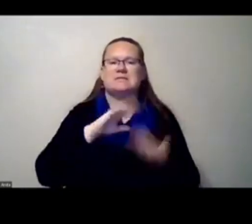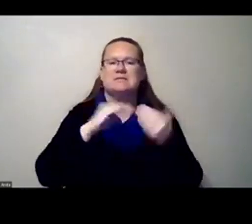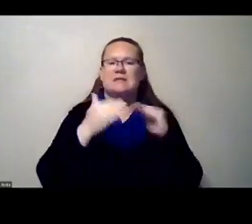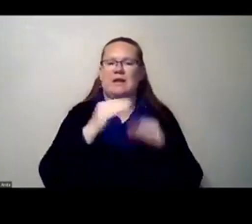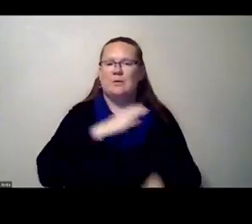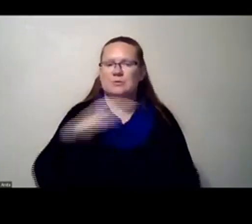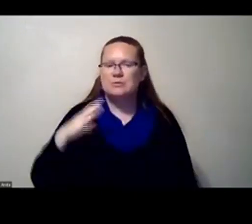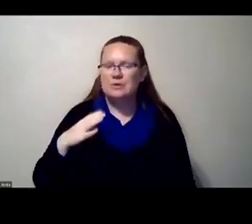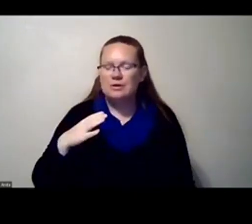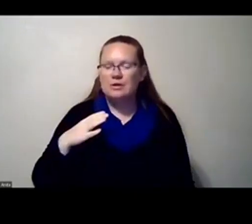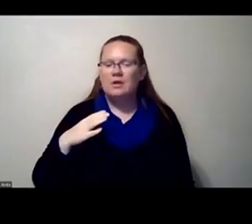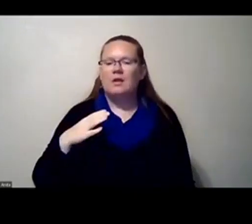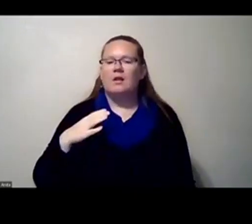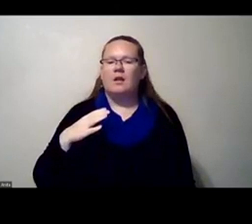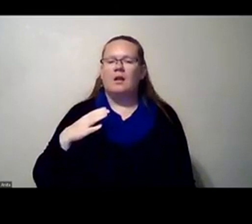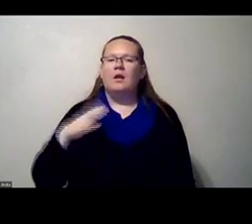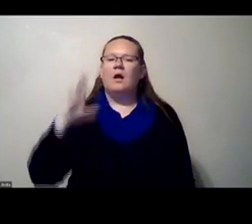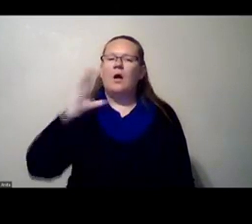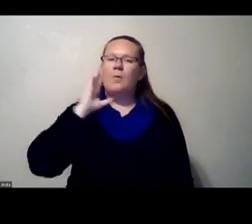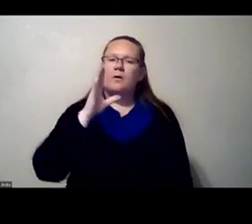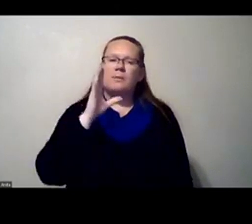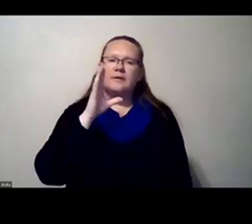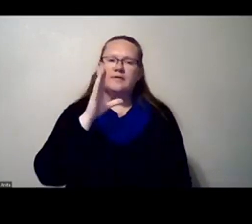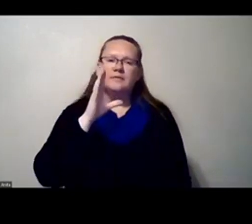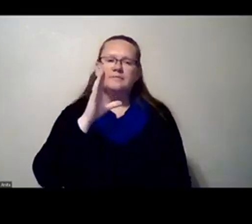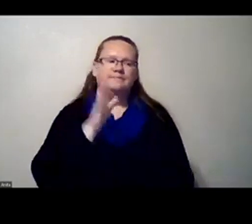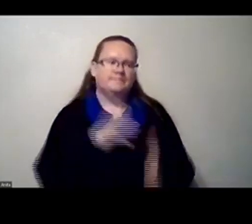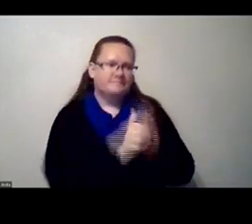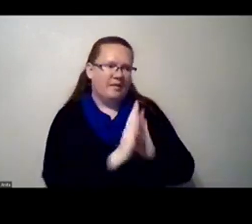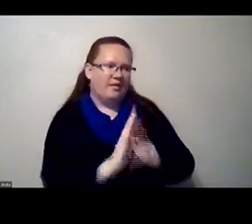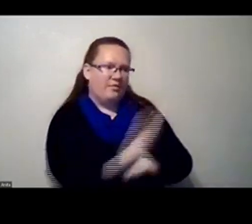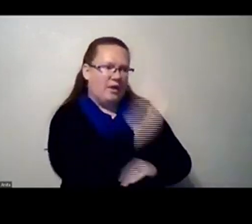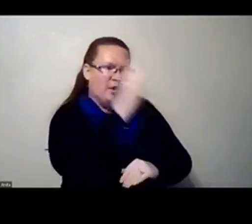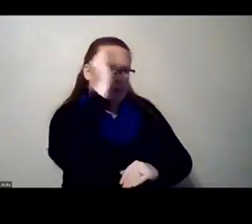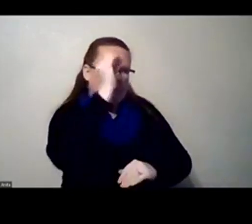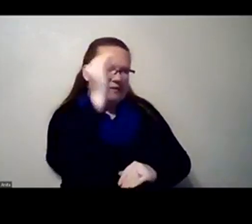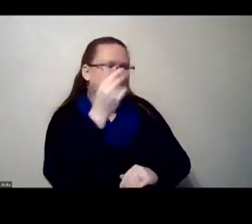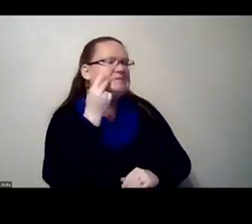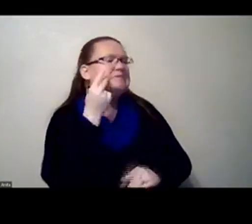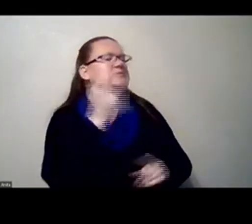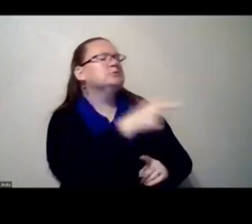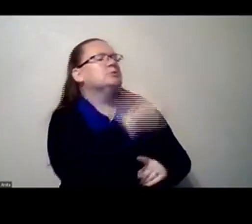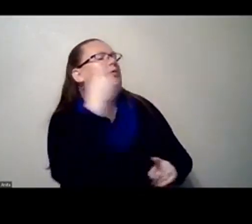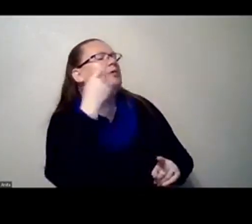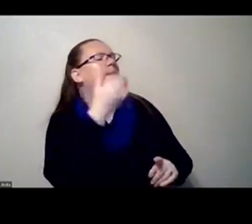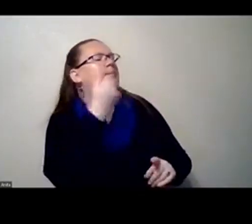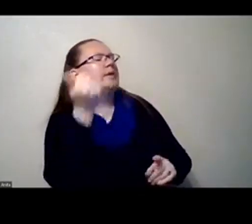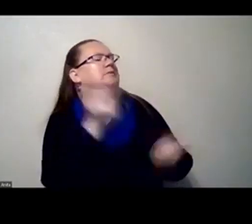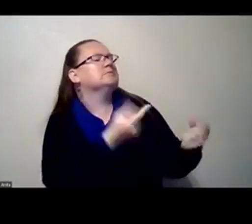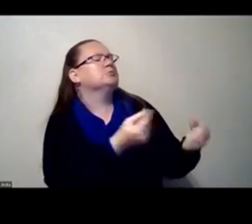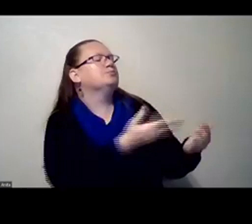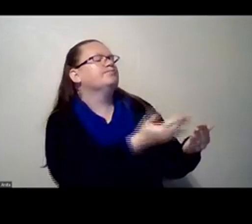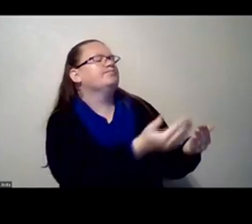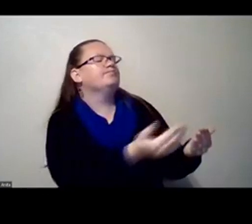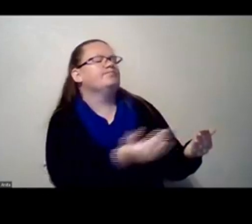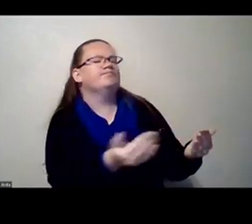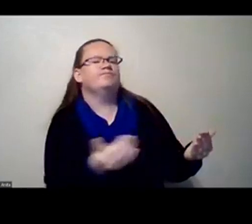each one of their opinions. I'm, you know the right way forward. What do we do?